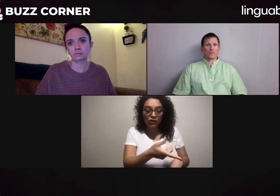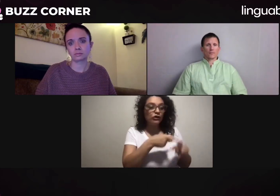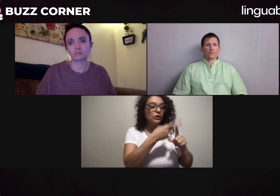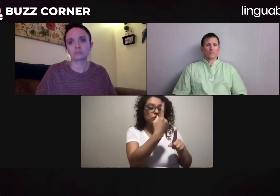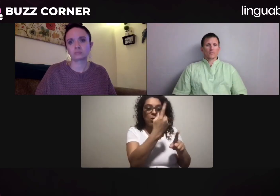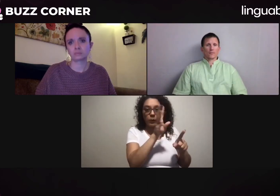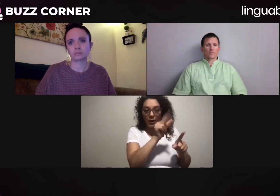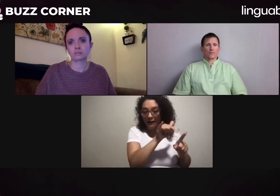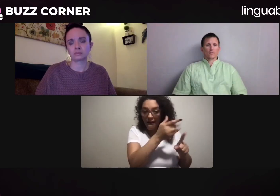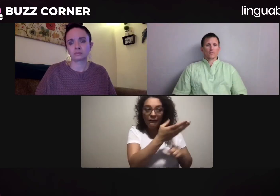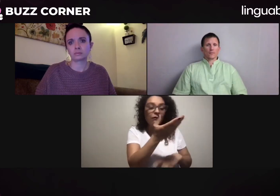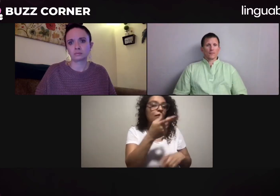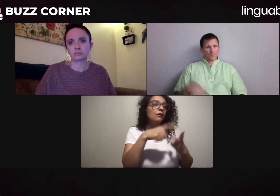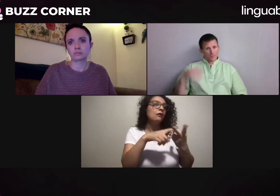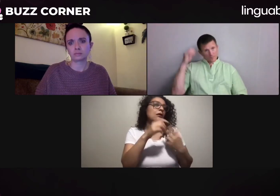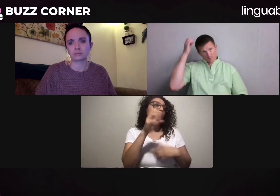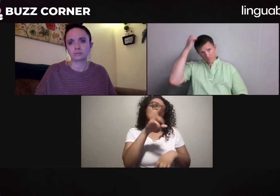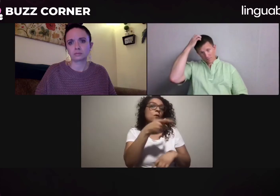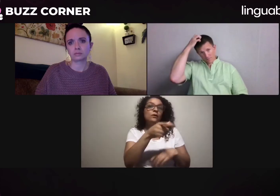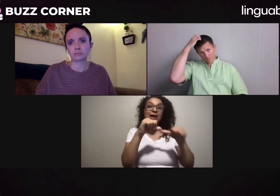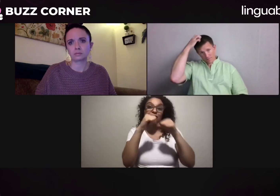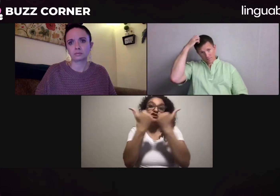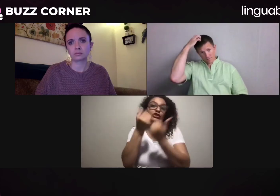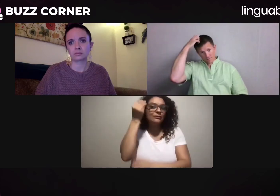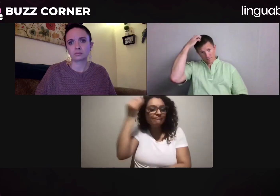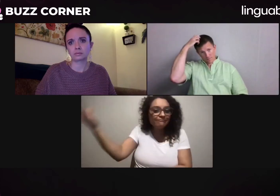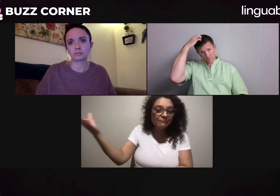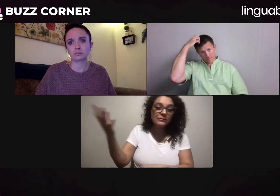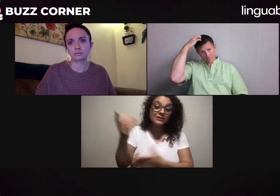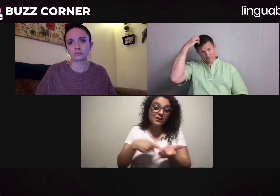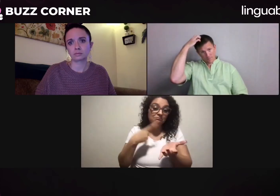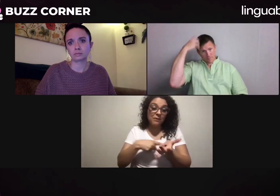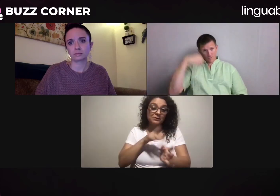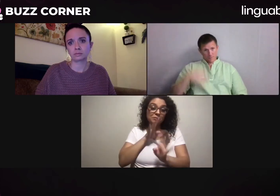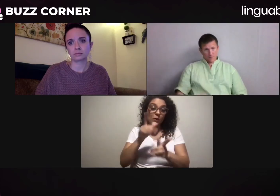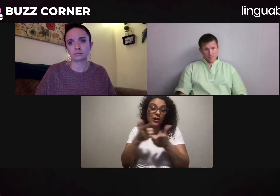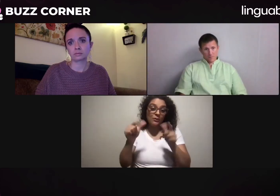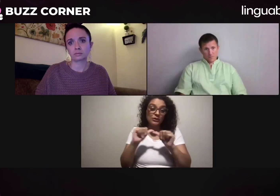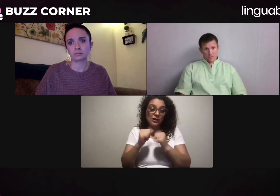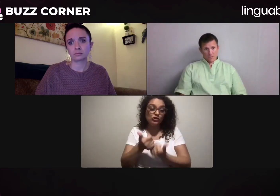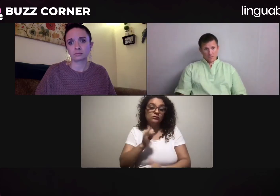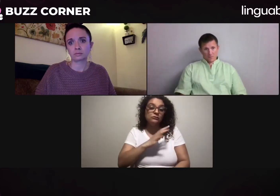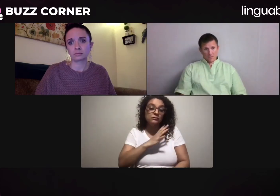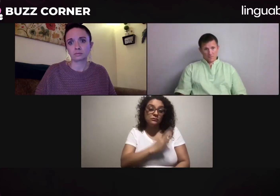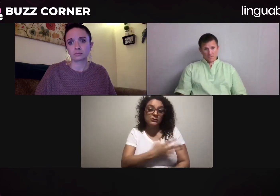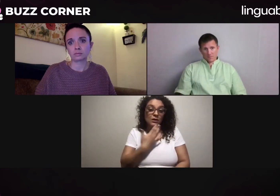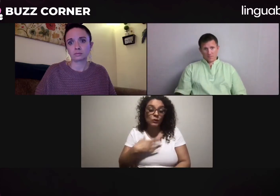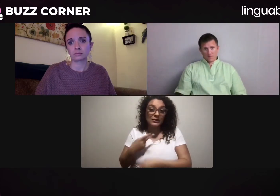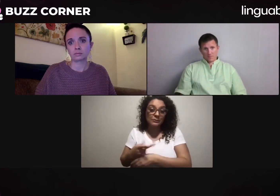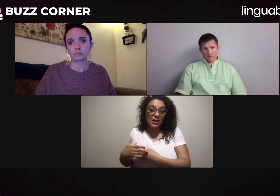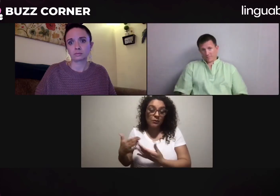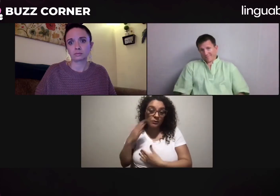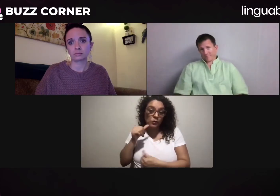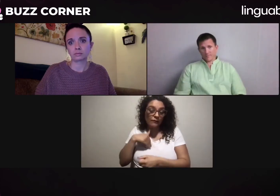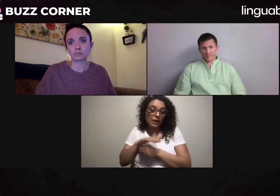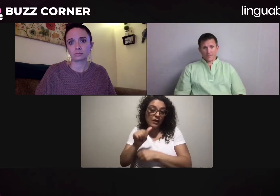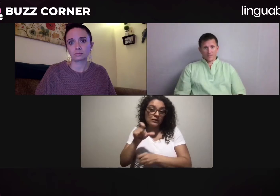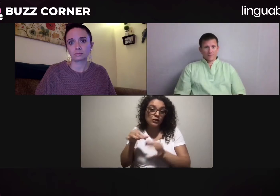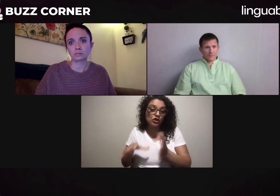that certainly one option or informing the agency sometimes, you know, it's just a spoken language agency.